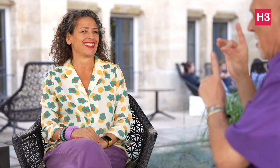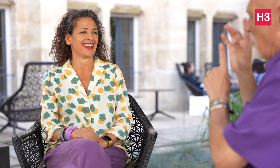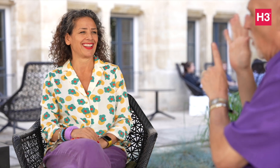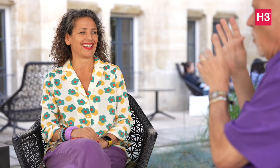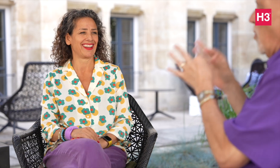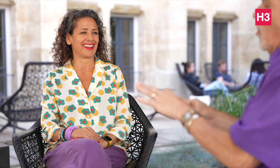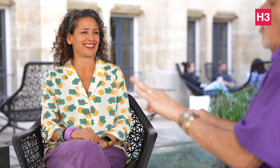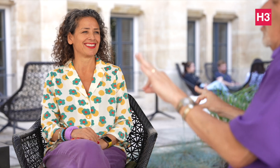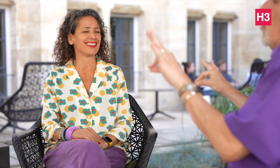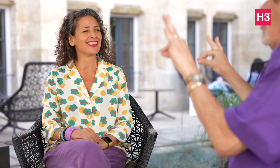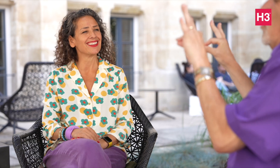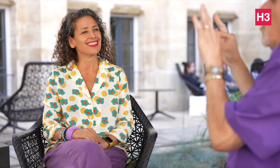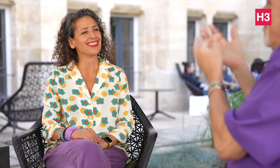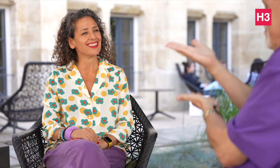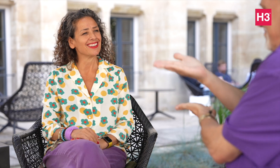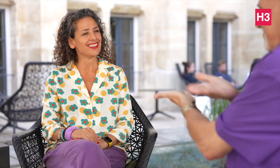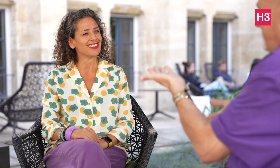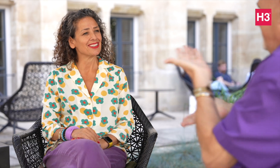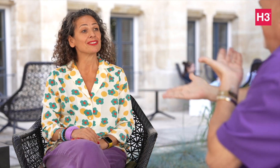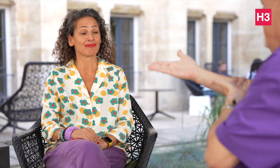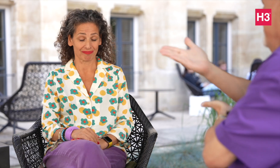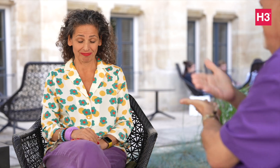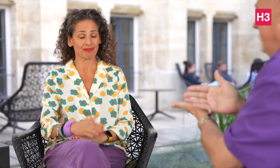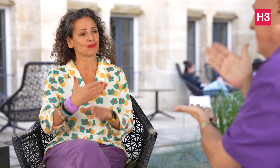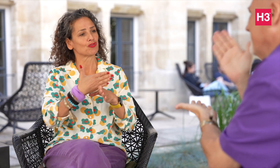Indeed, sharing and collaboration is important.